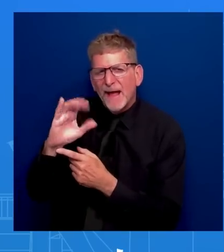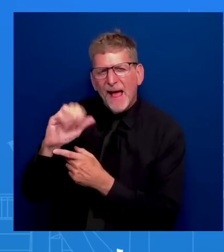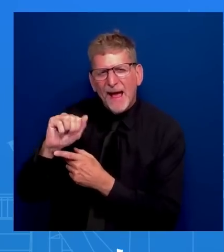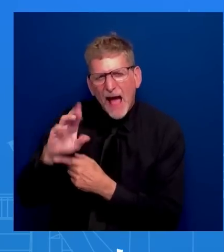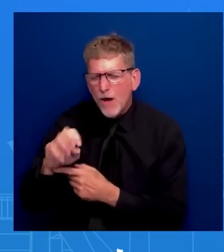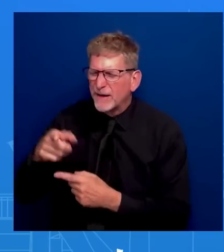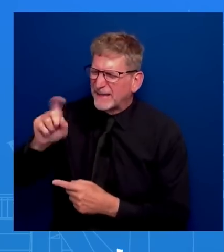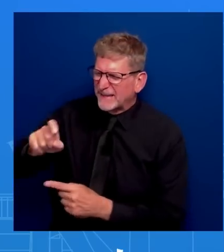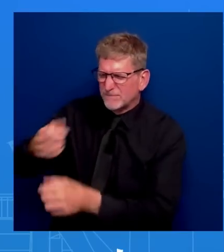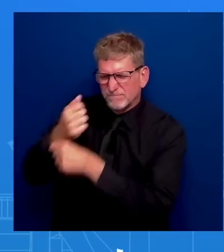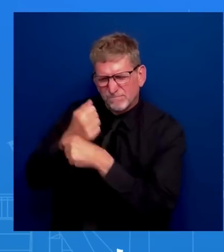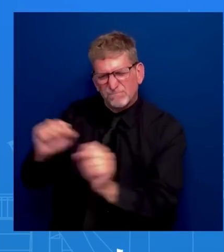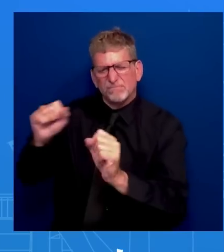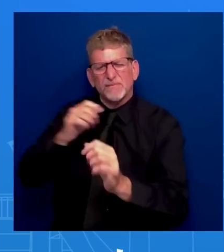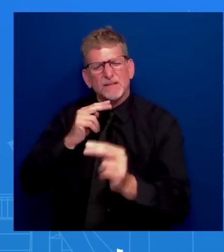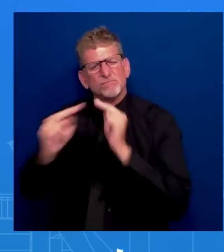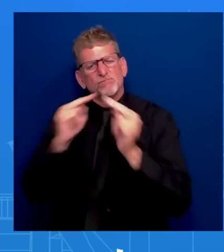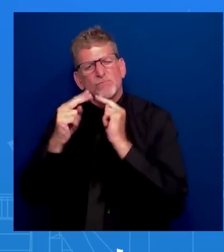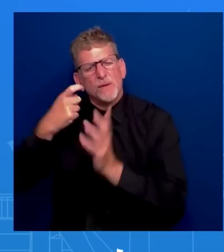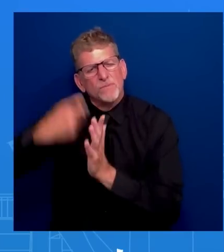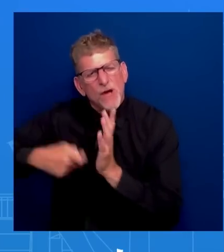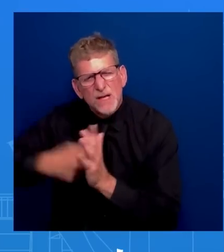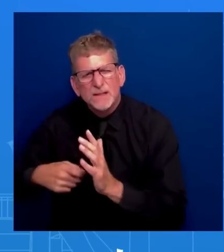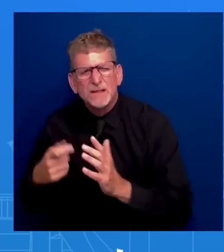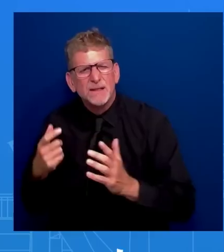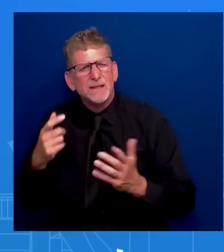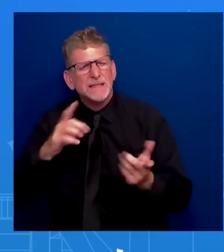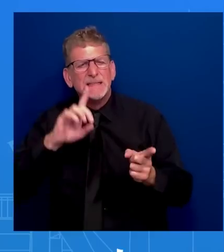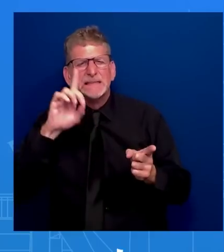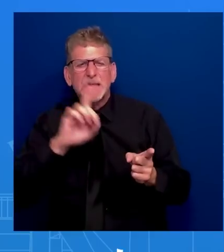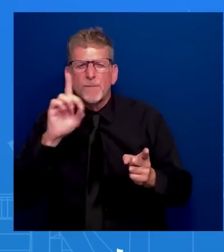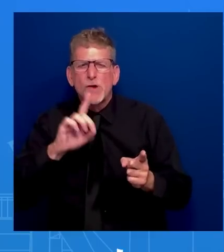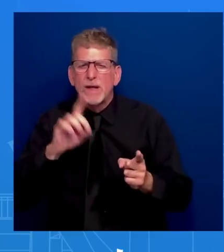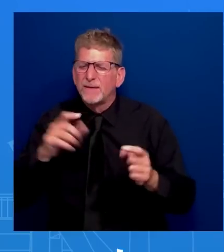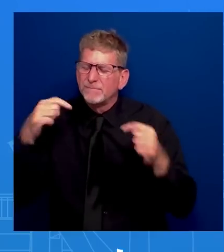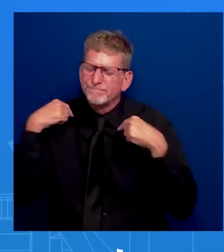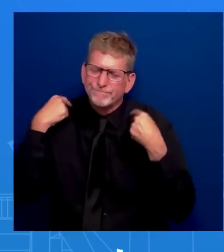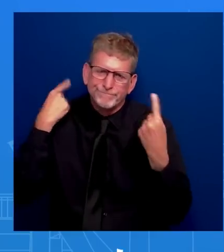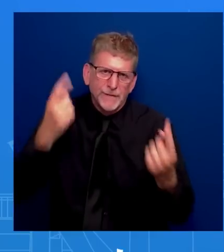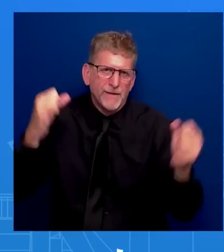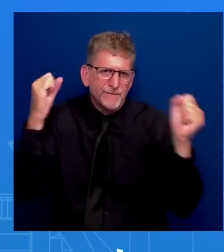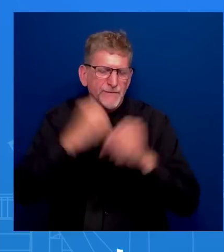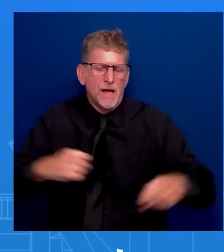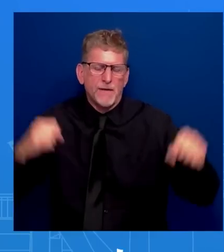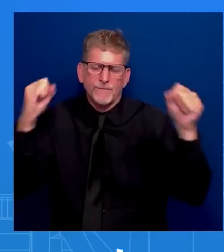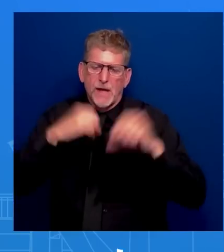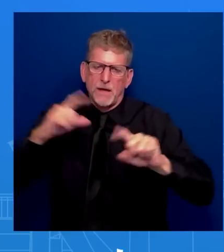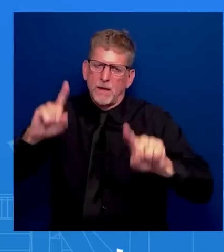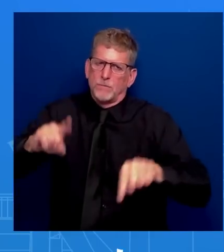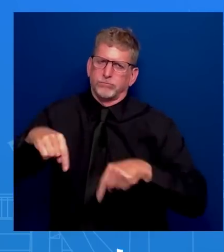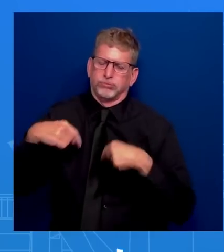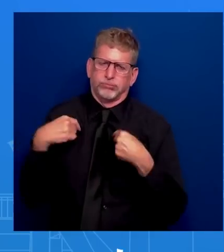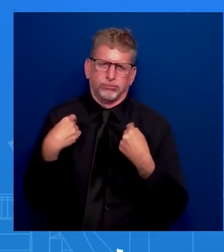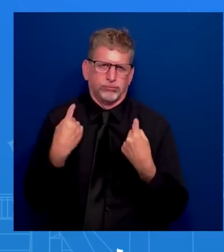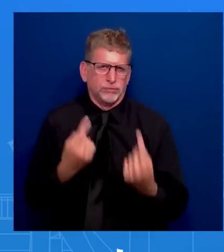for 34 years. And -- and special interest groups have said no and have not allowed -- you know,